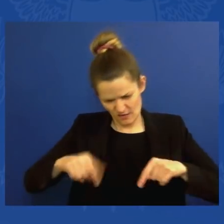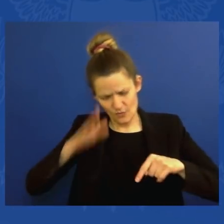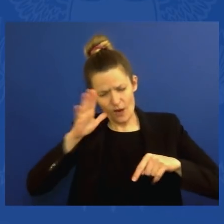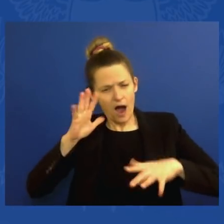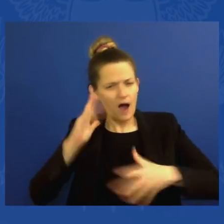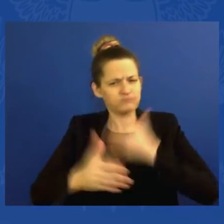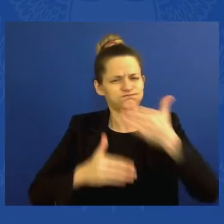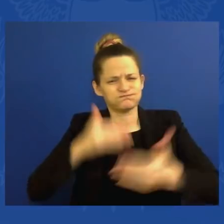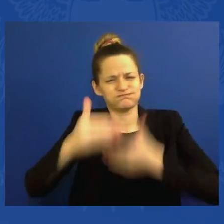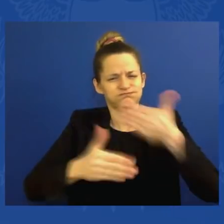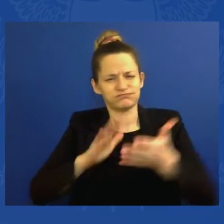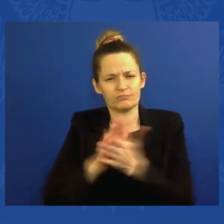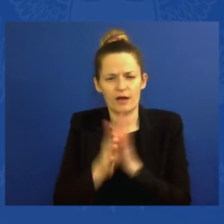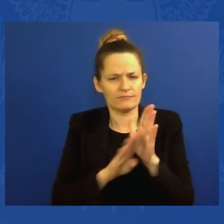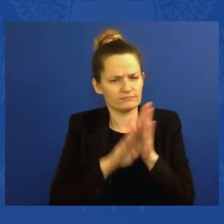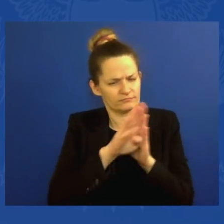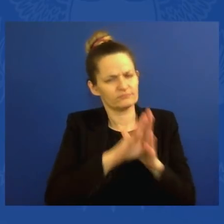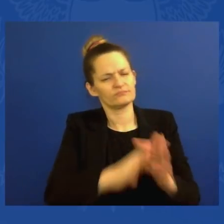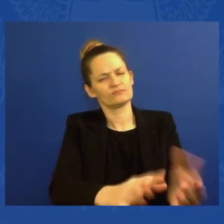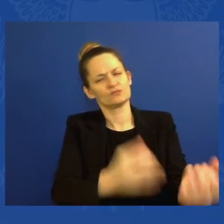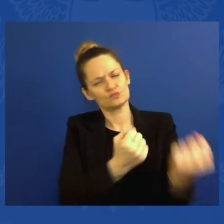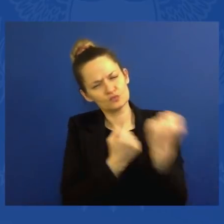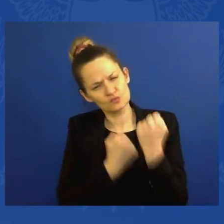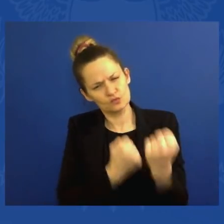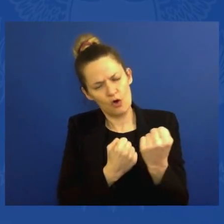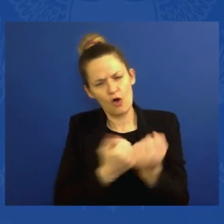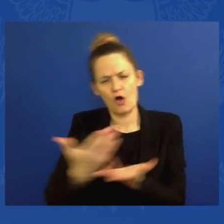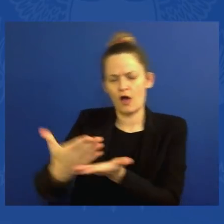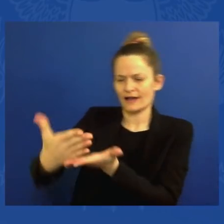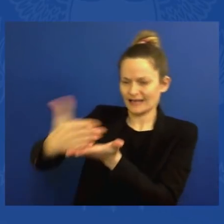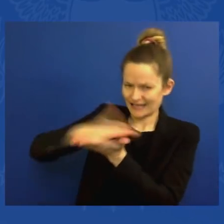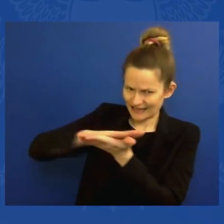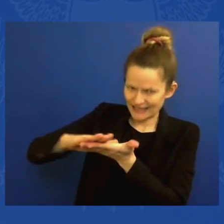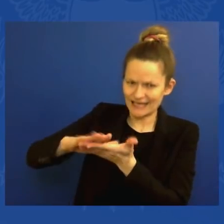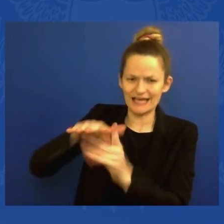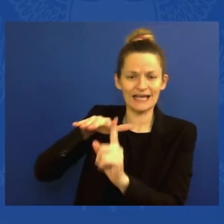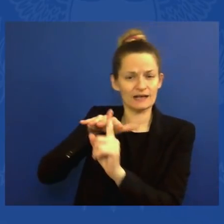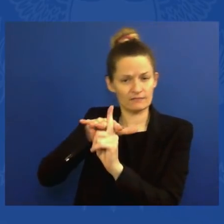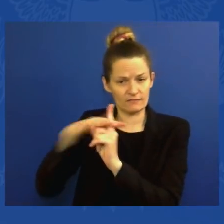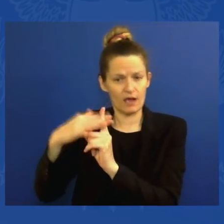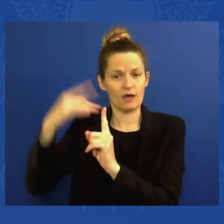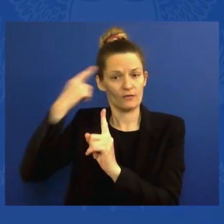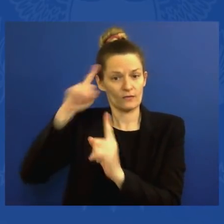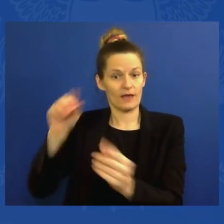So again, Mr. President, I can't thank you enough. And I want to say give a shout out to our members